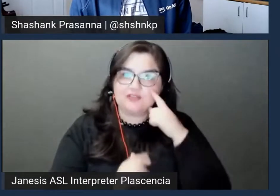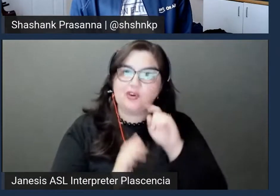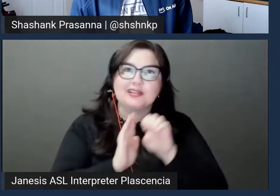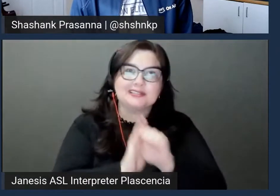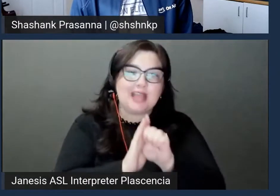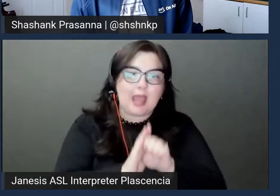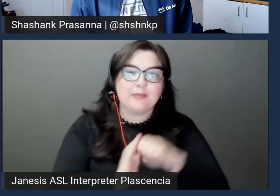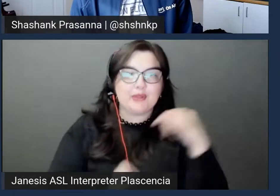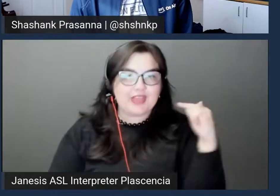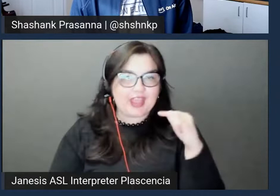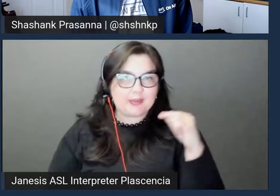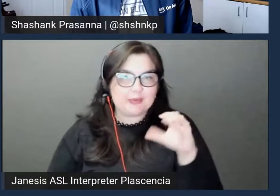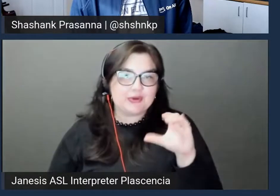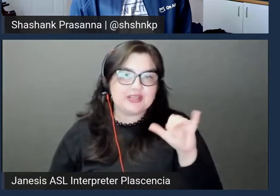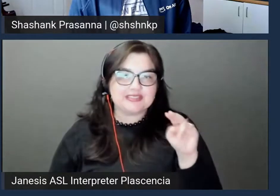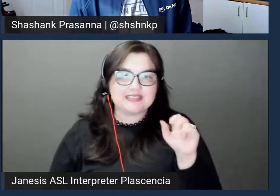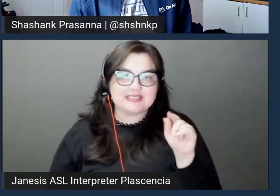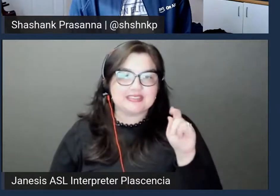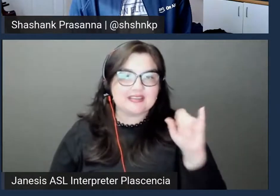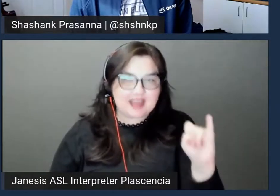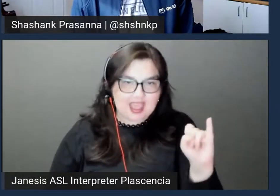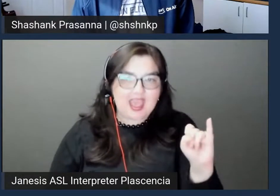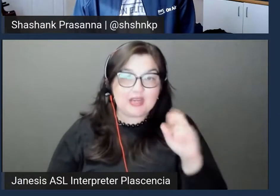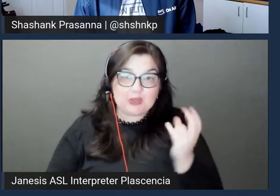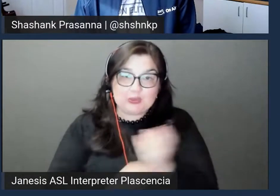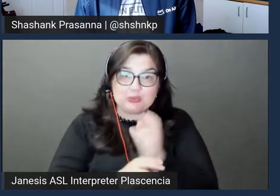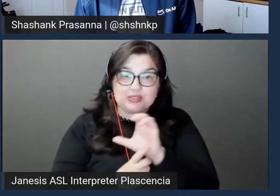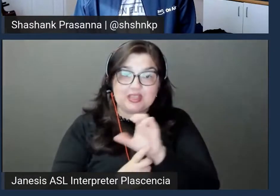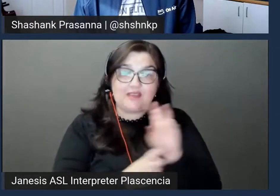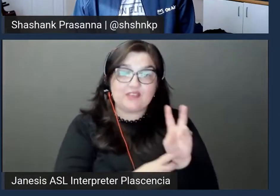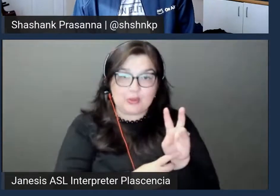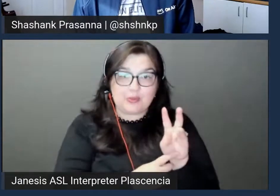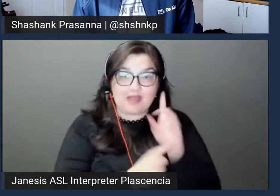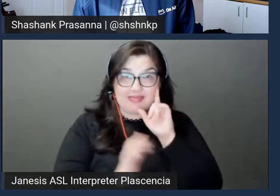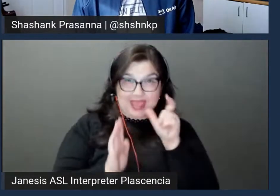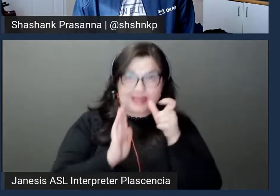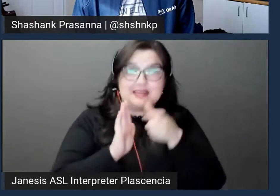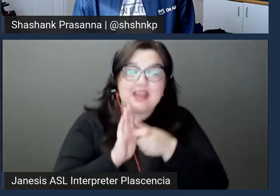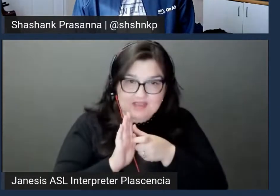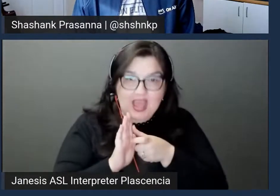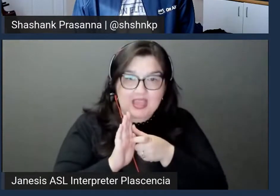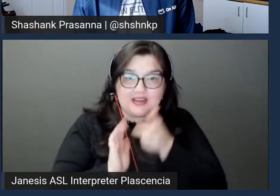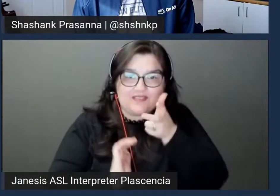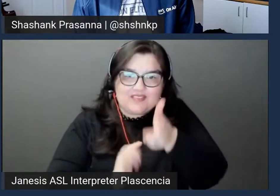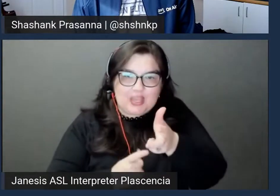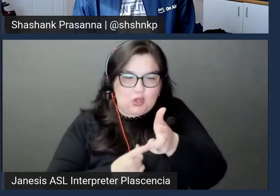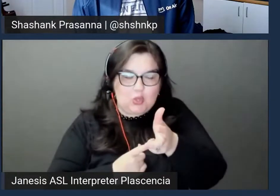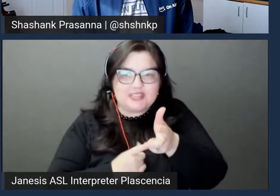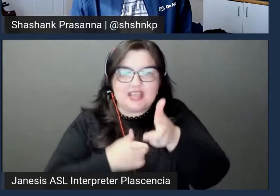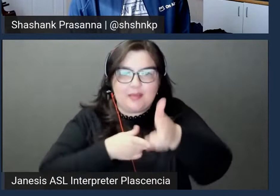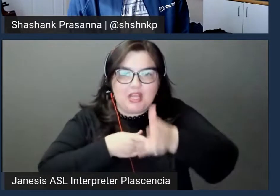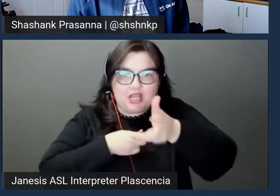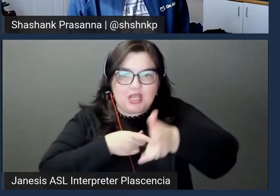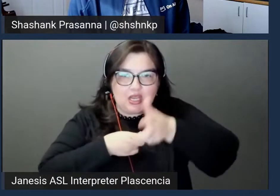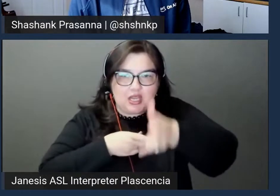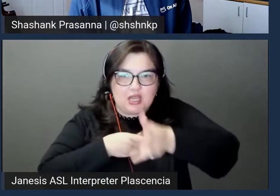who is using computer vision to identify vehicles that have been loitering for too long and alert security personnel, right?